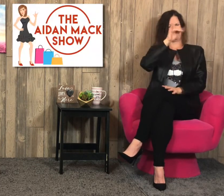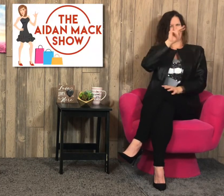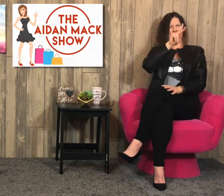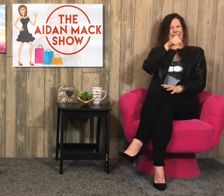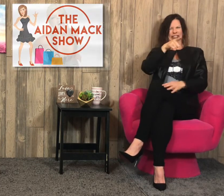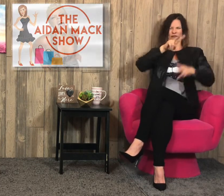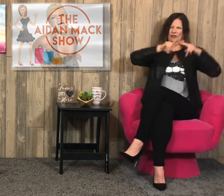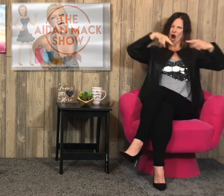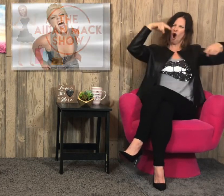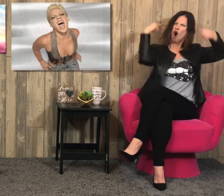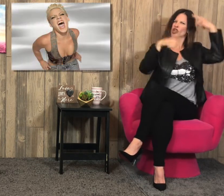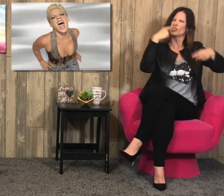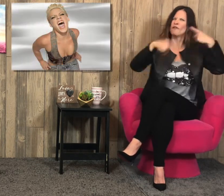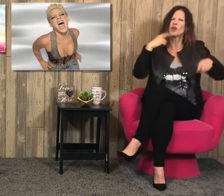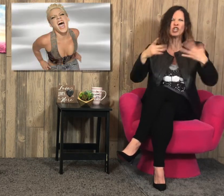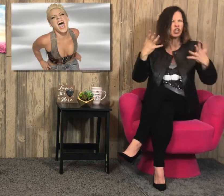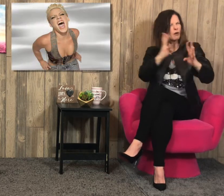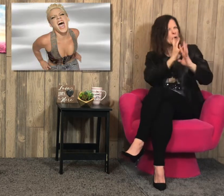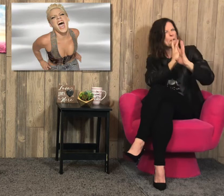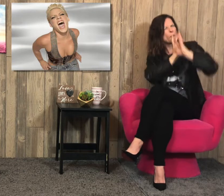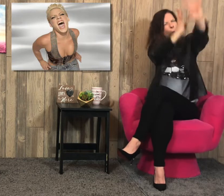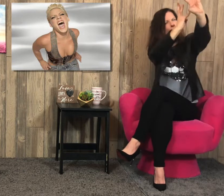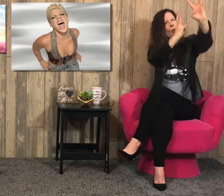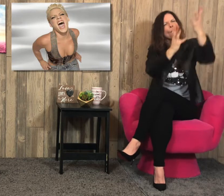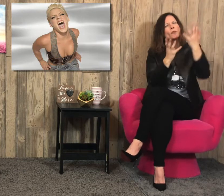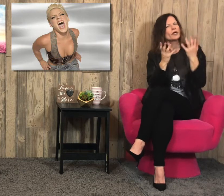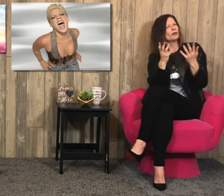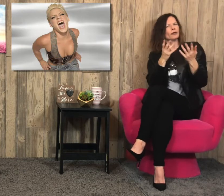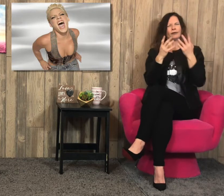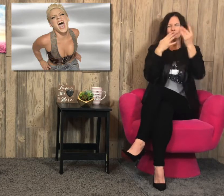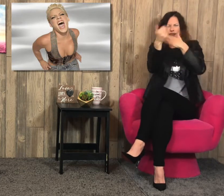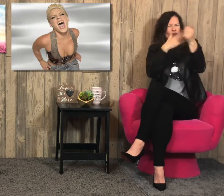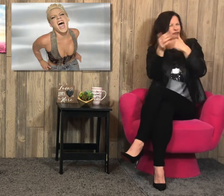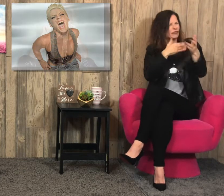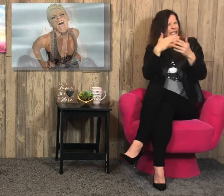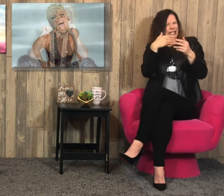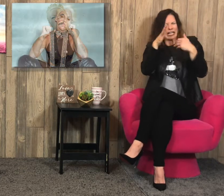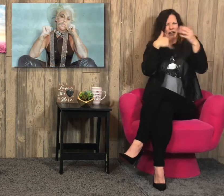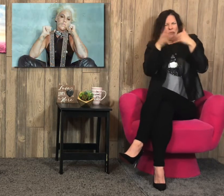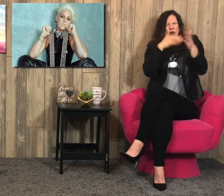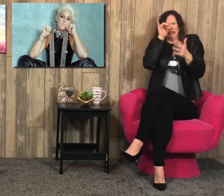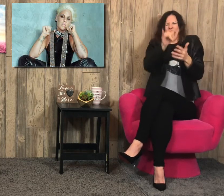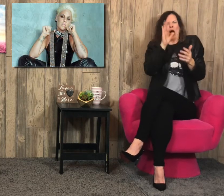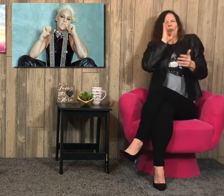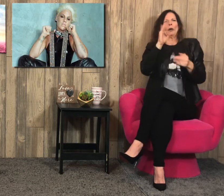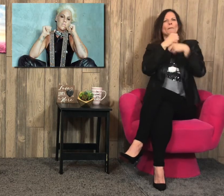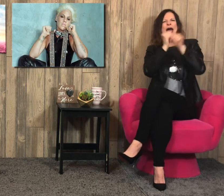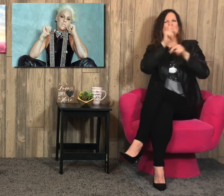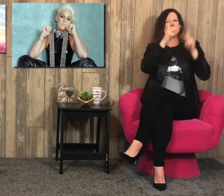That makes more sense but P!nk? She's very confrontational and speaks out even though it'll make people pissed off,